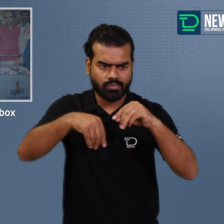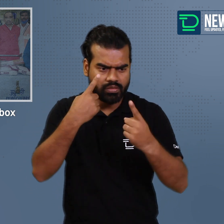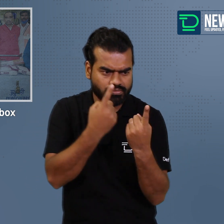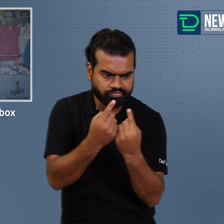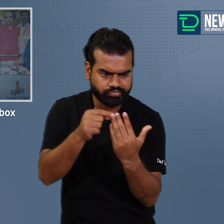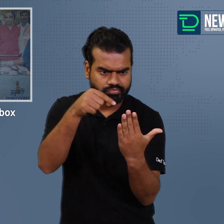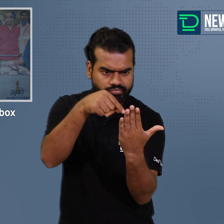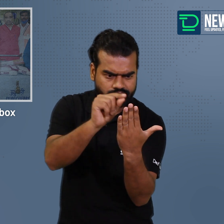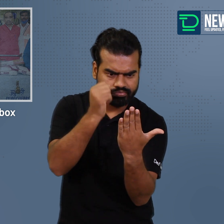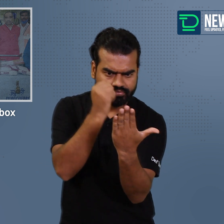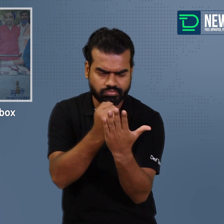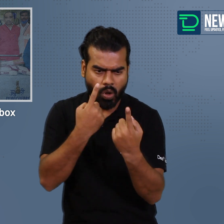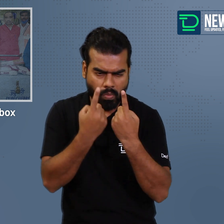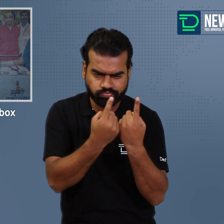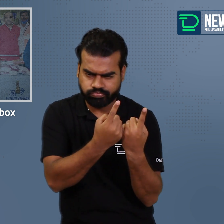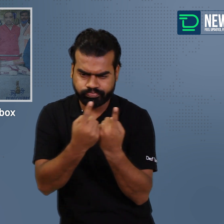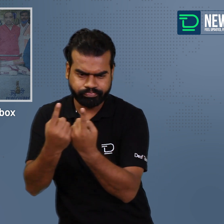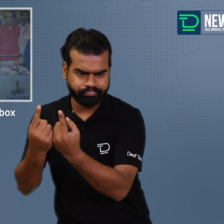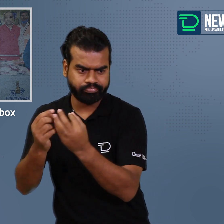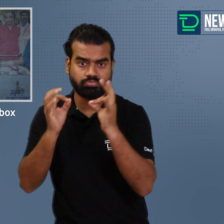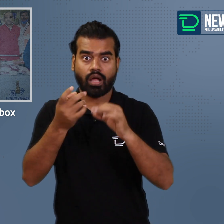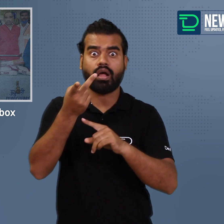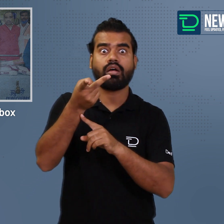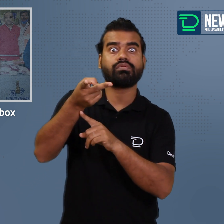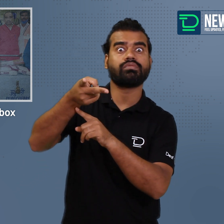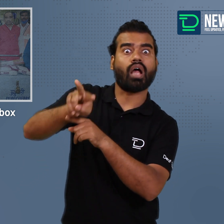Chief Election Commissioner of India for the safe and